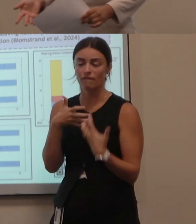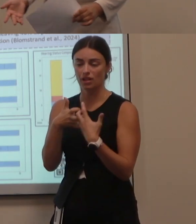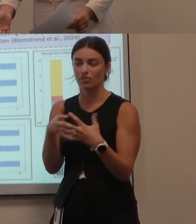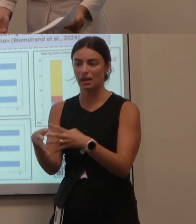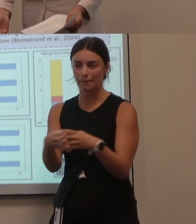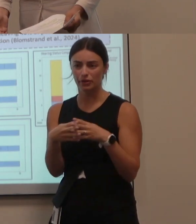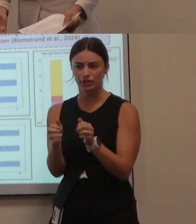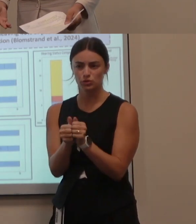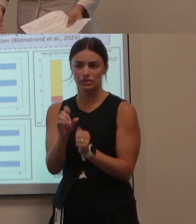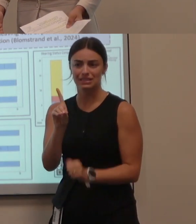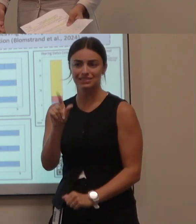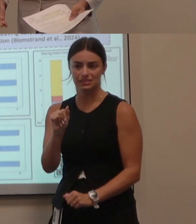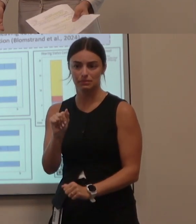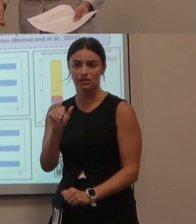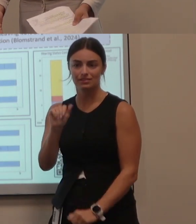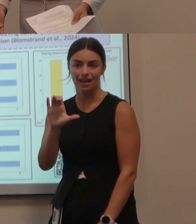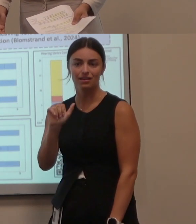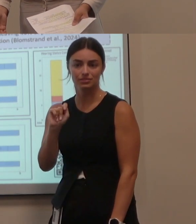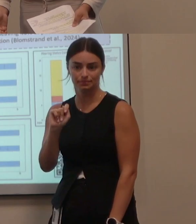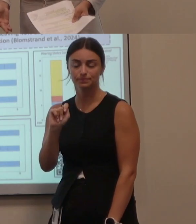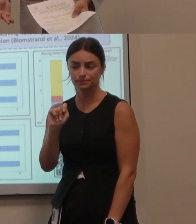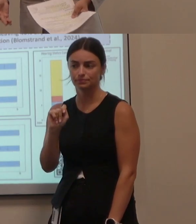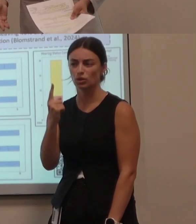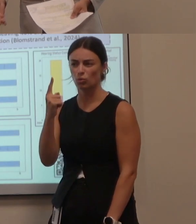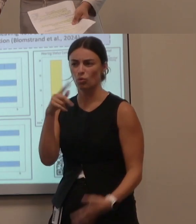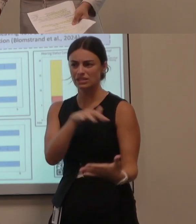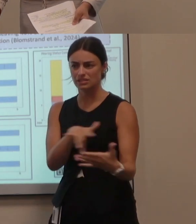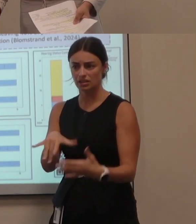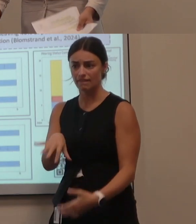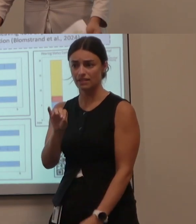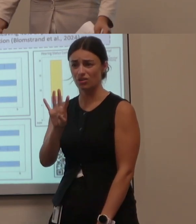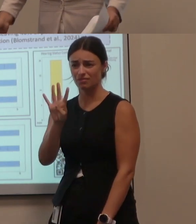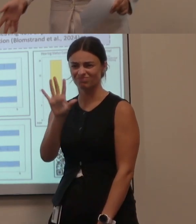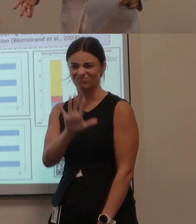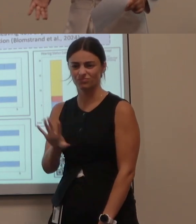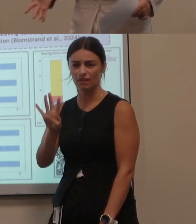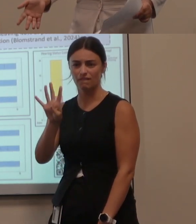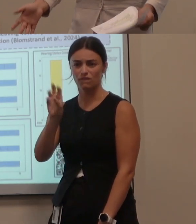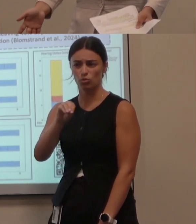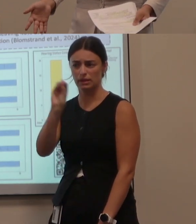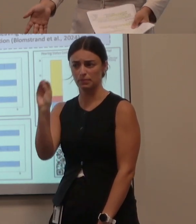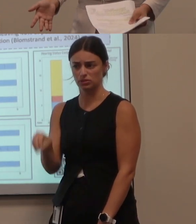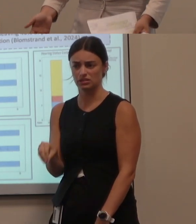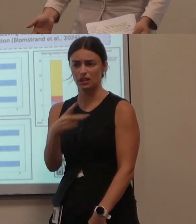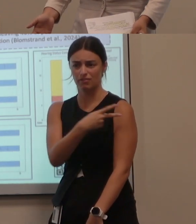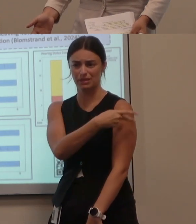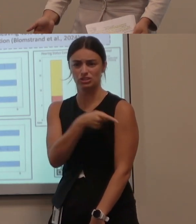And one study found that 40% of patients lack understanding of their health